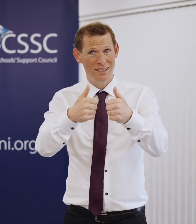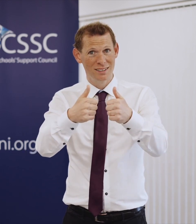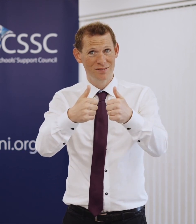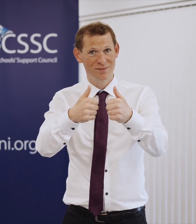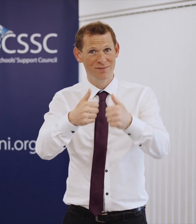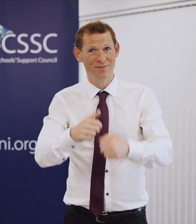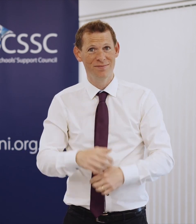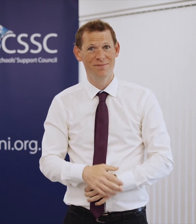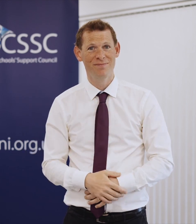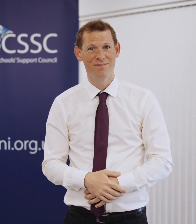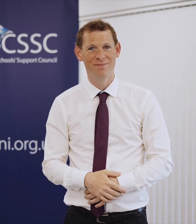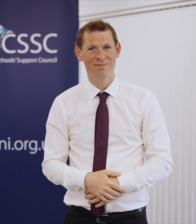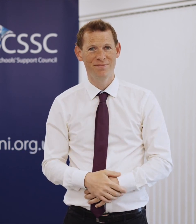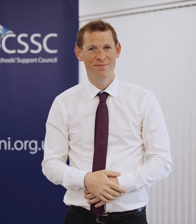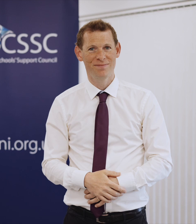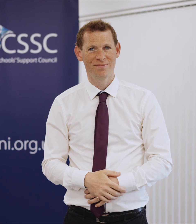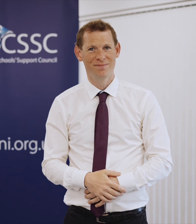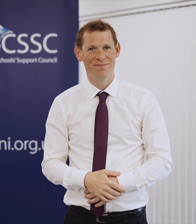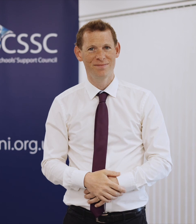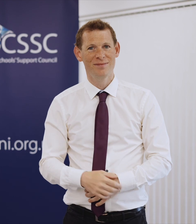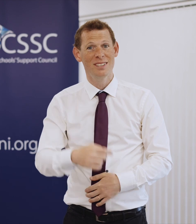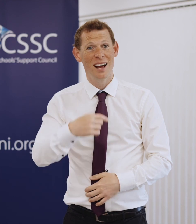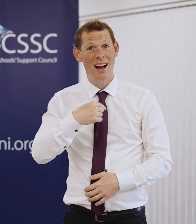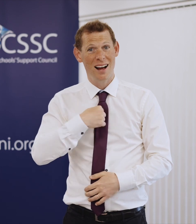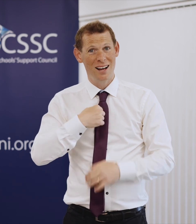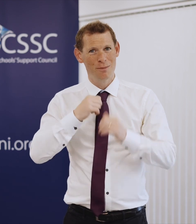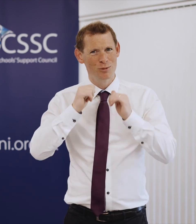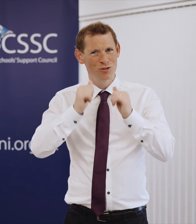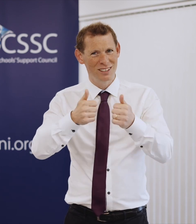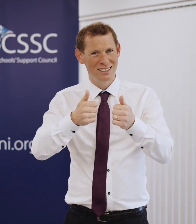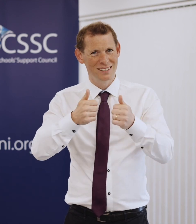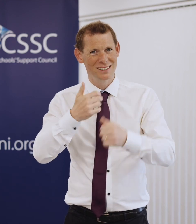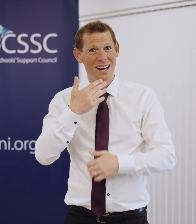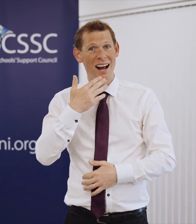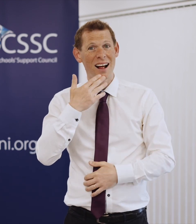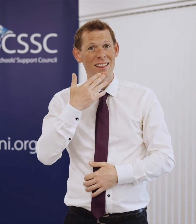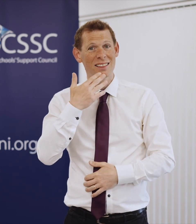Are you well? I'm great thanks.